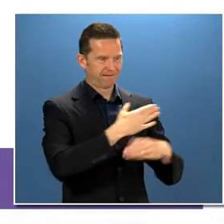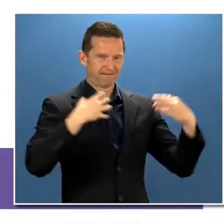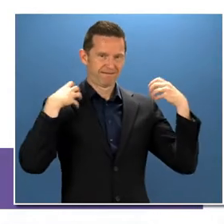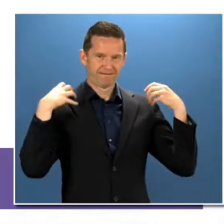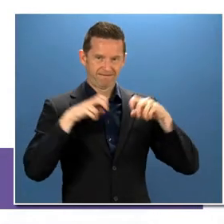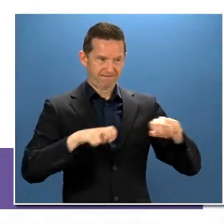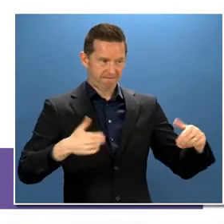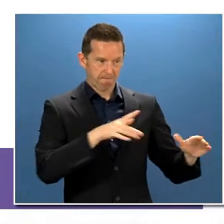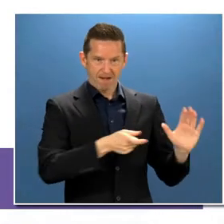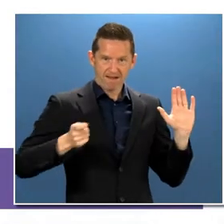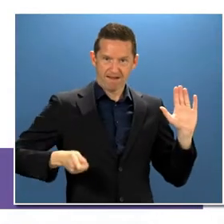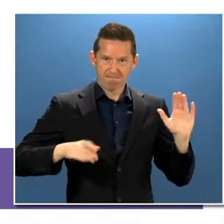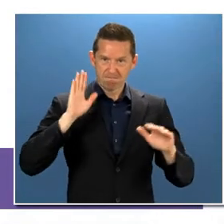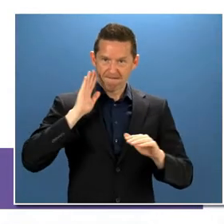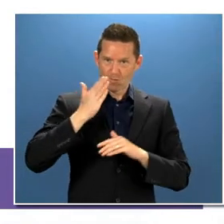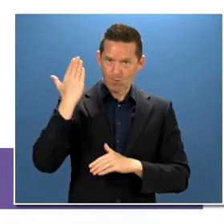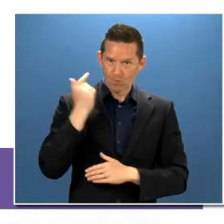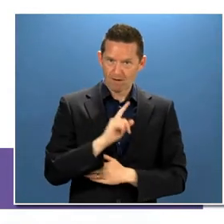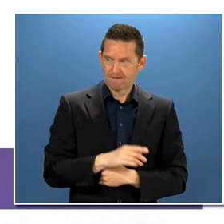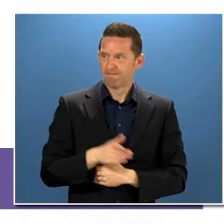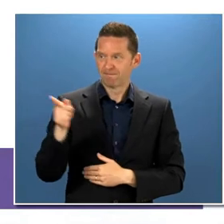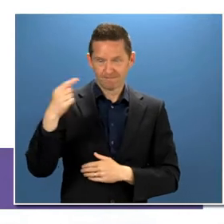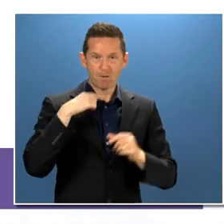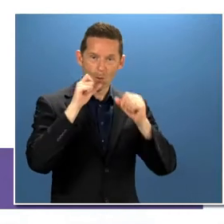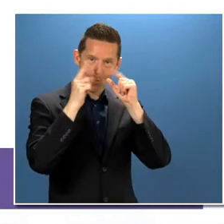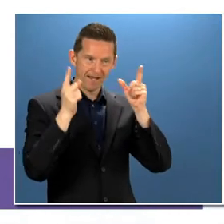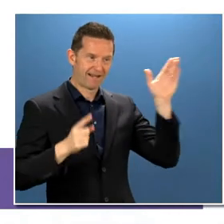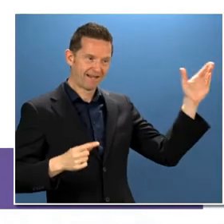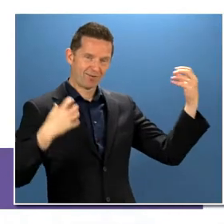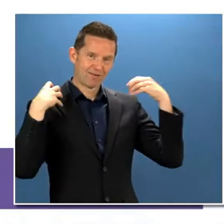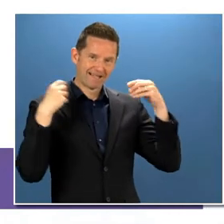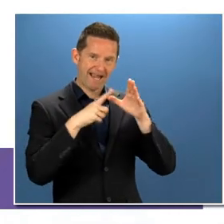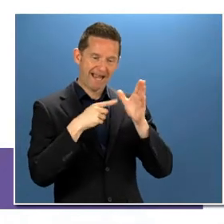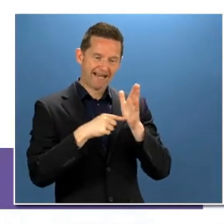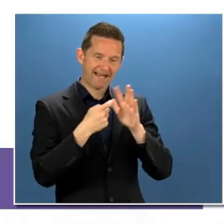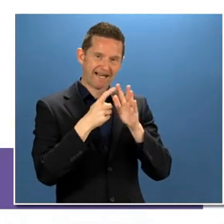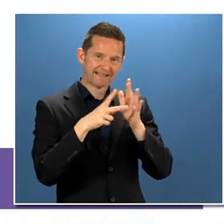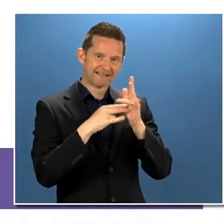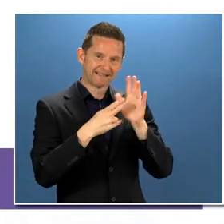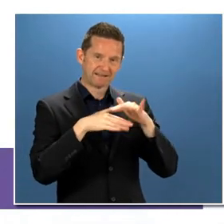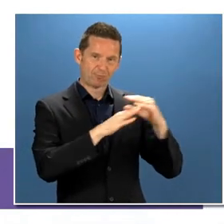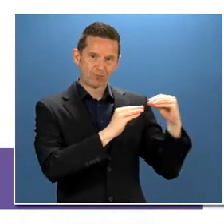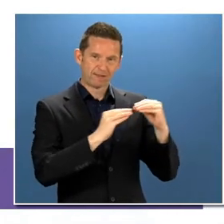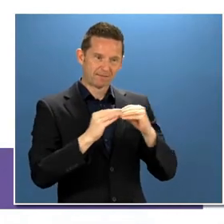Yes, I'm aware that Justice Atkinson may have determined this case, I think it relates to an individual by the name